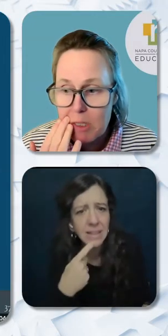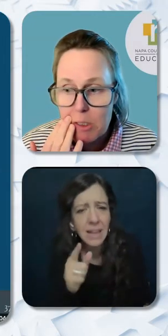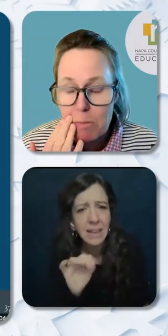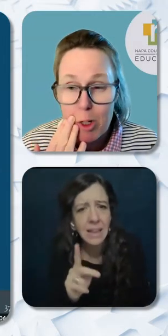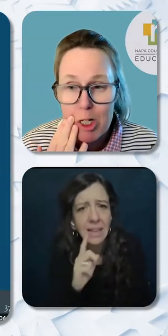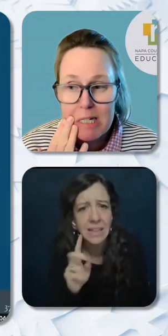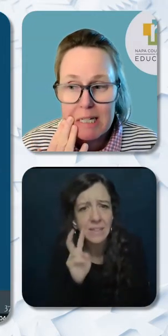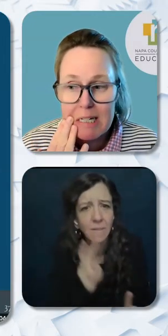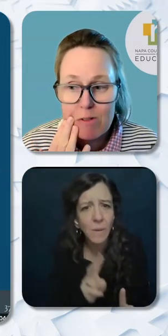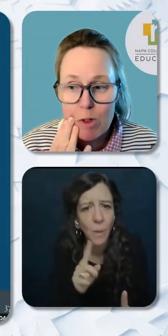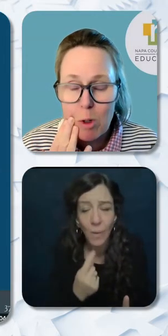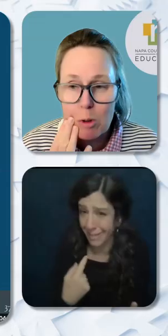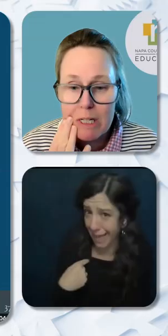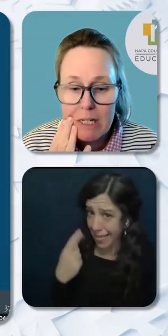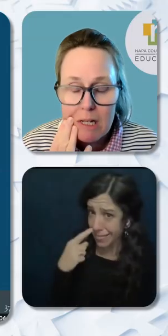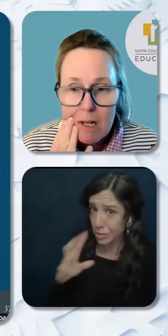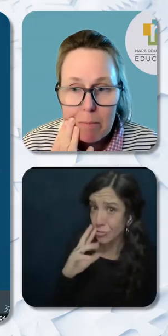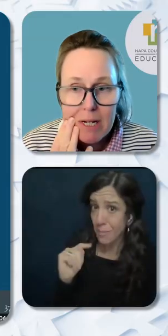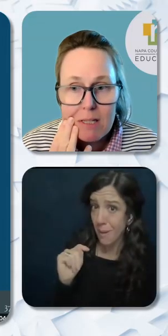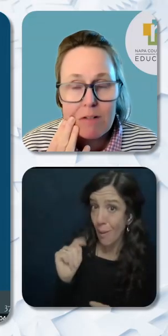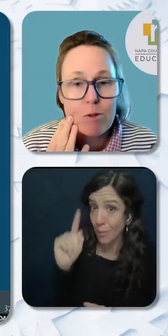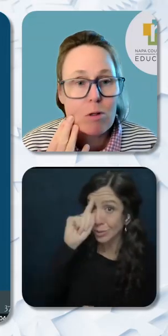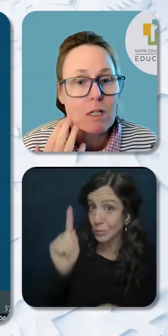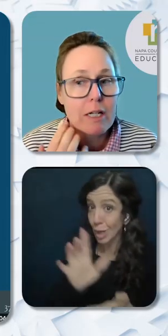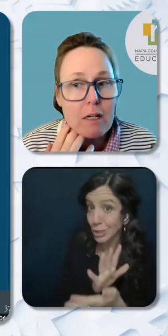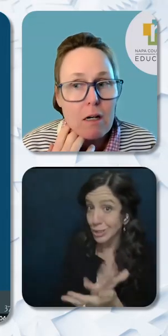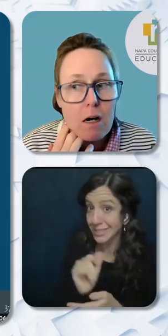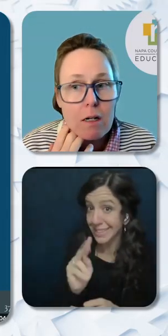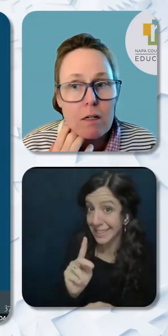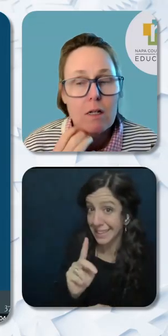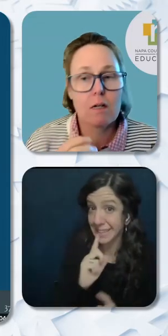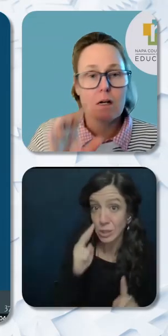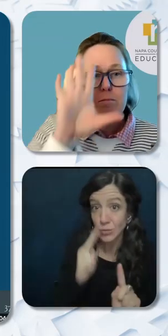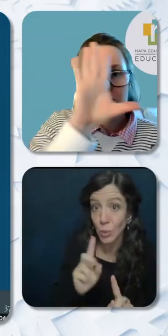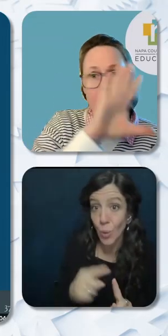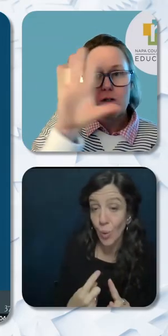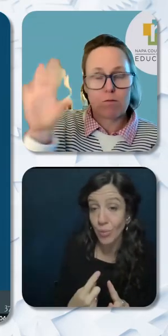you're talking about the Smartsheet link is view only, but I think if you click on,